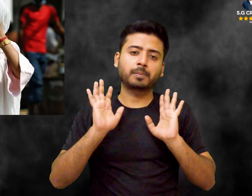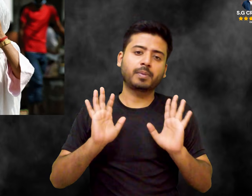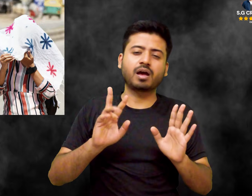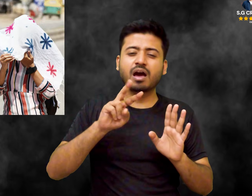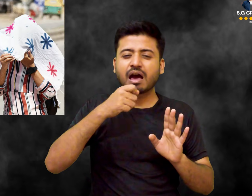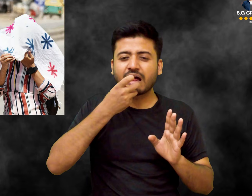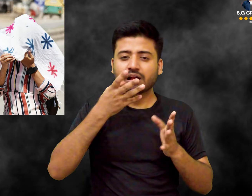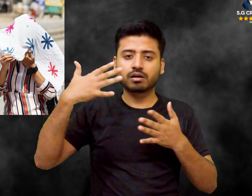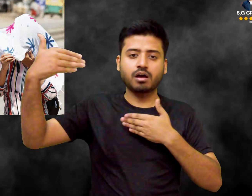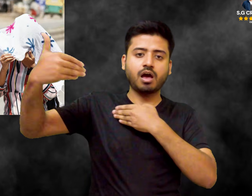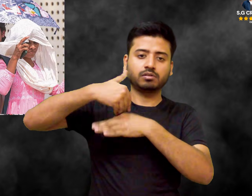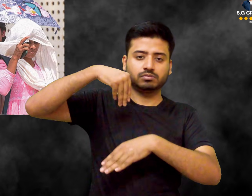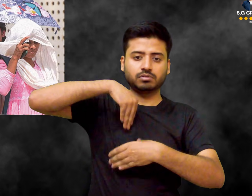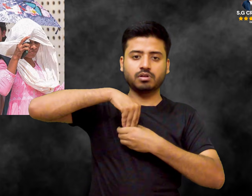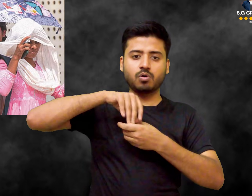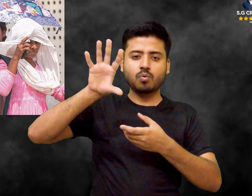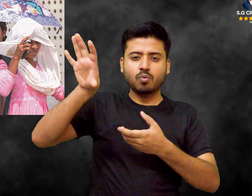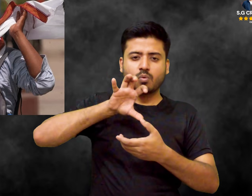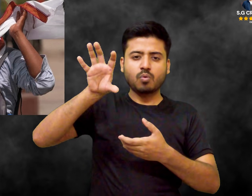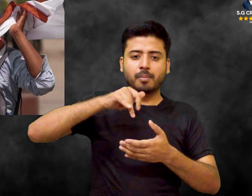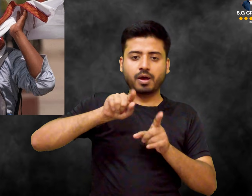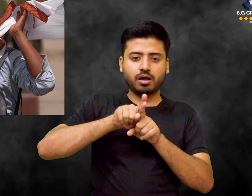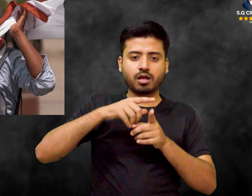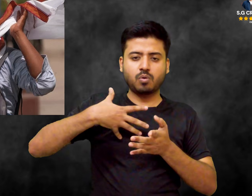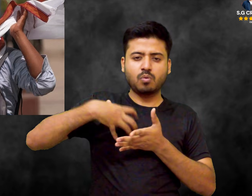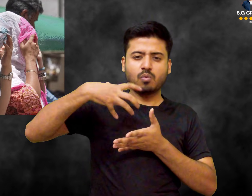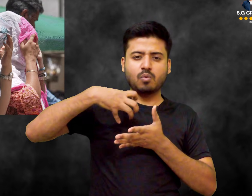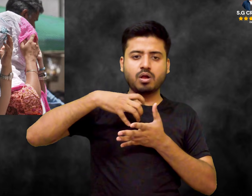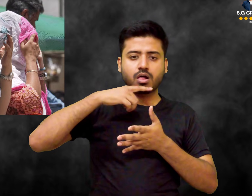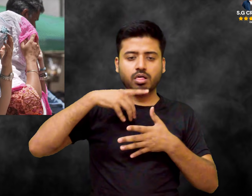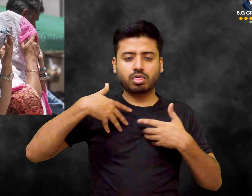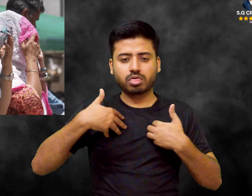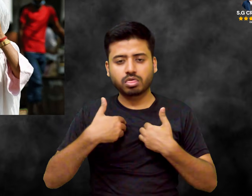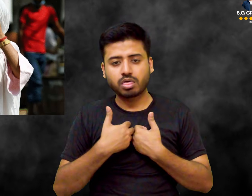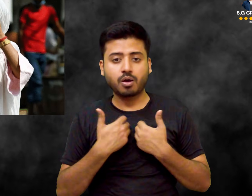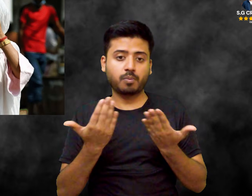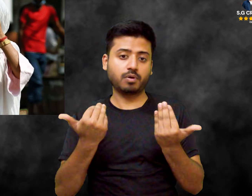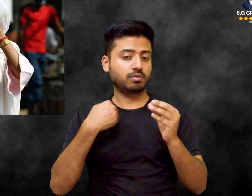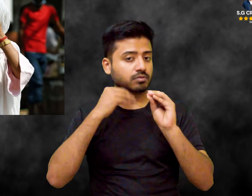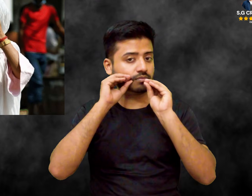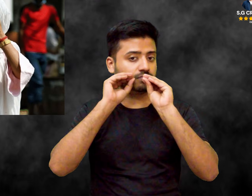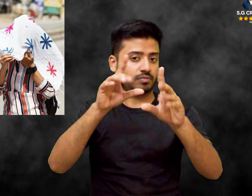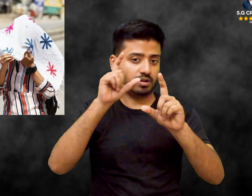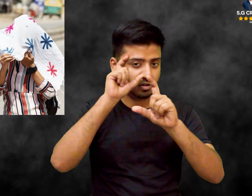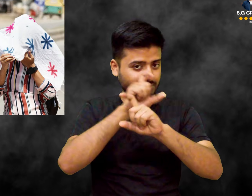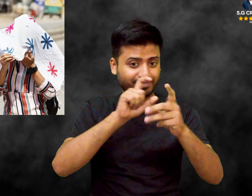mood, midday sun is more effective for vitamin D production. The role of sunlight mission vitamin